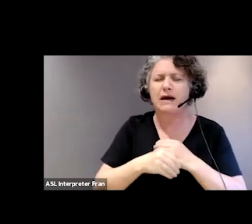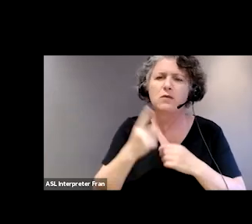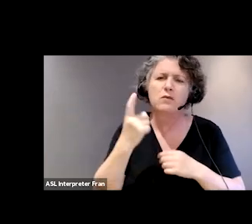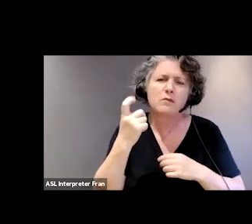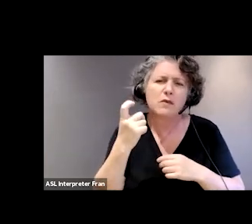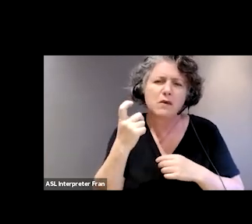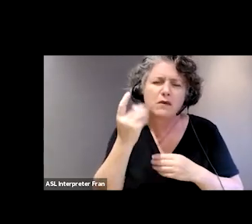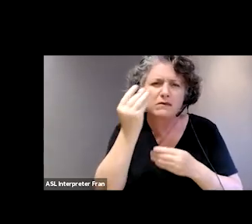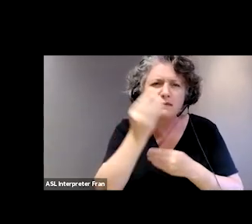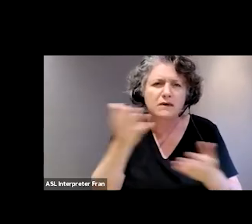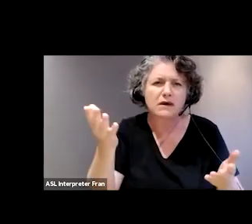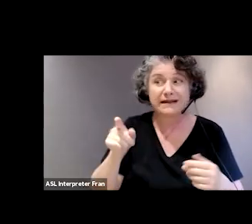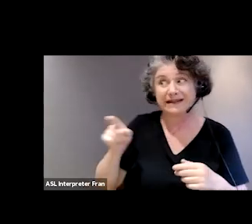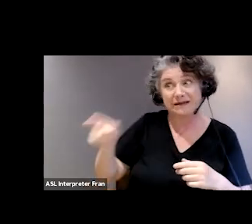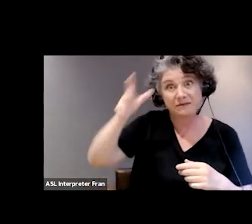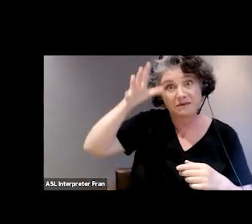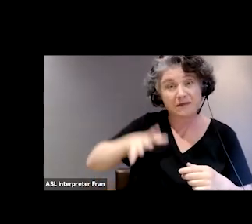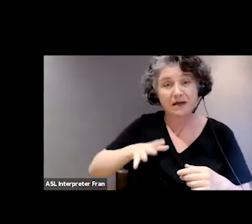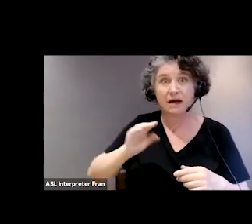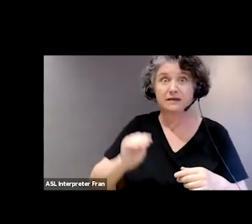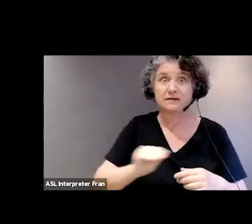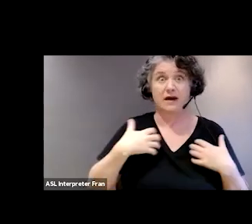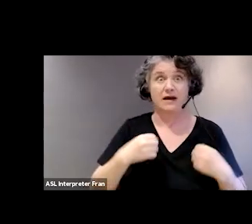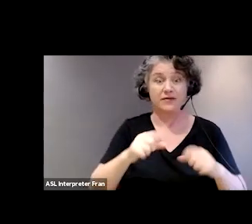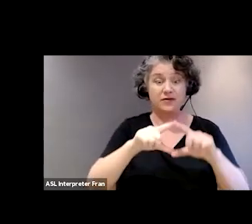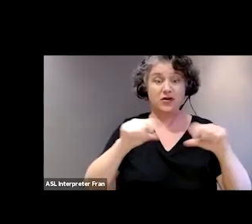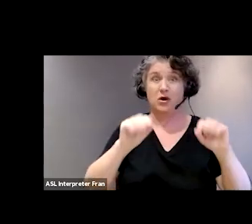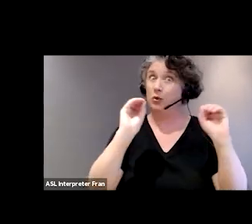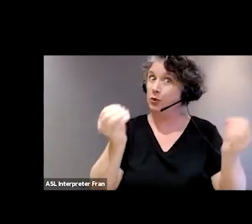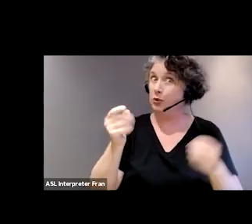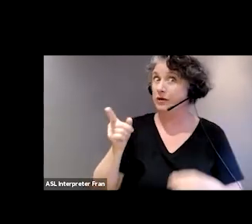workaround until that eight